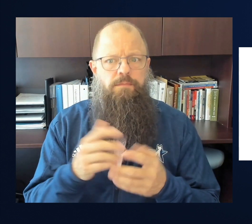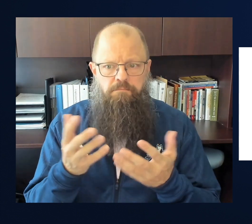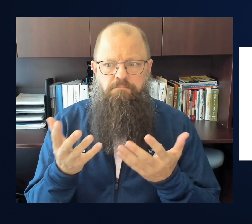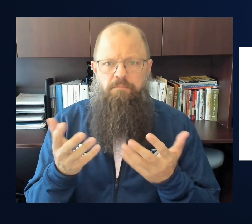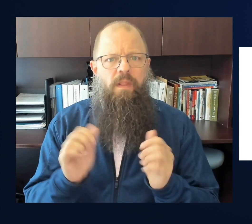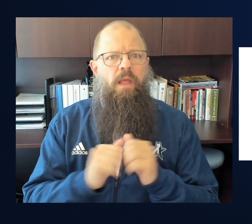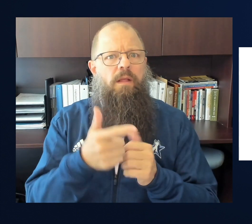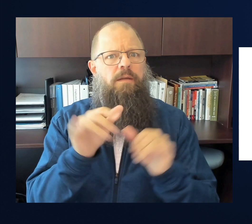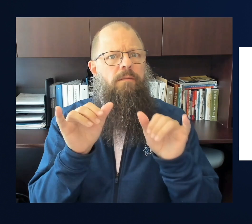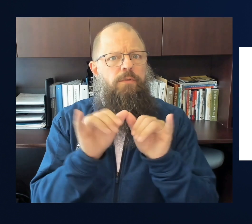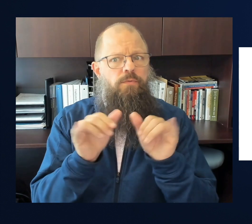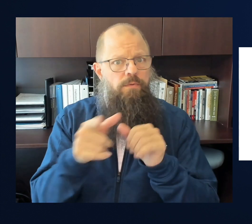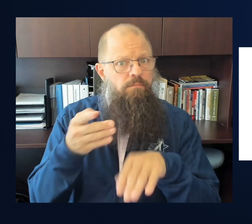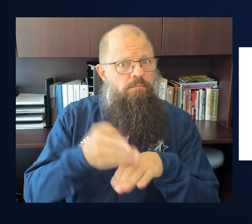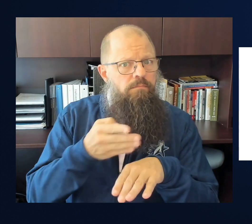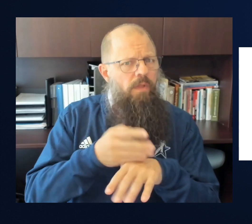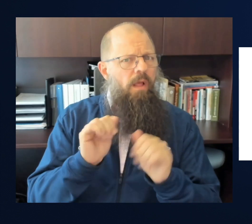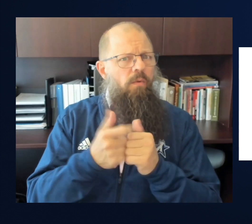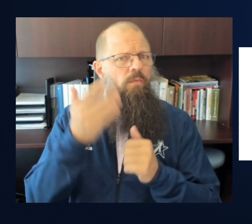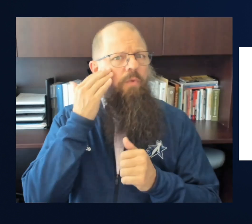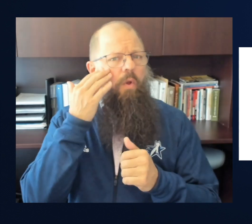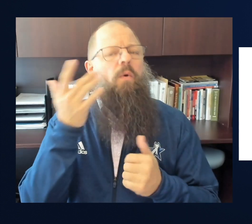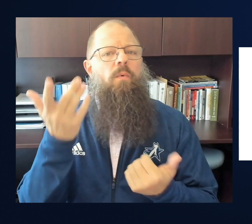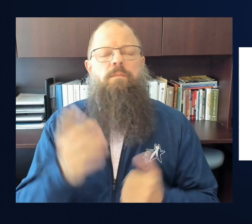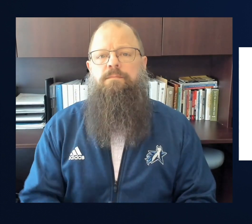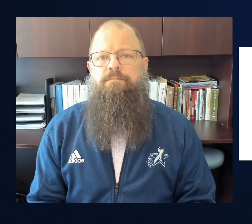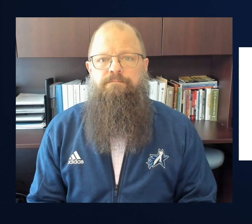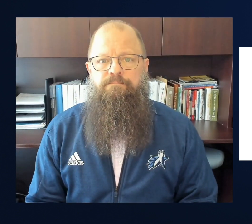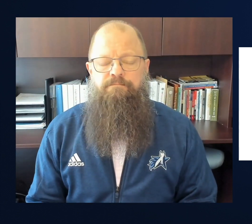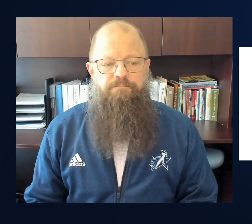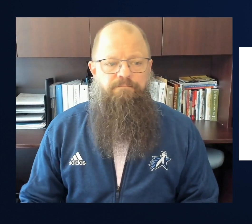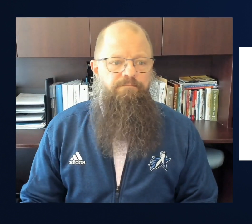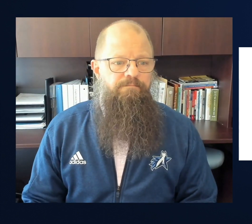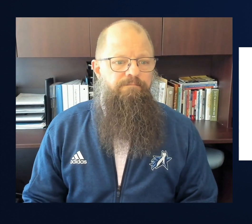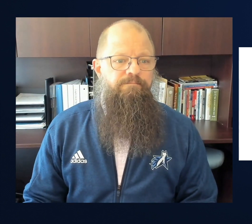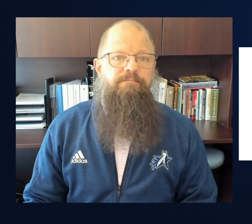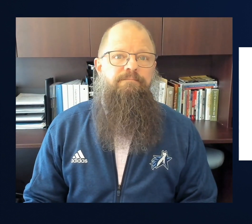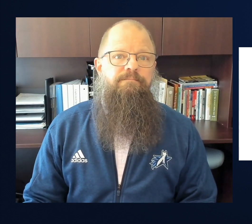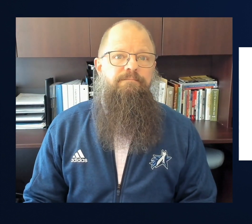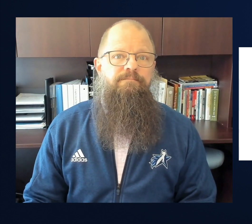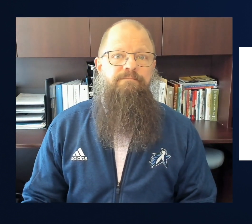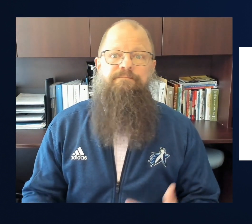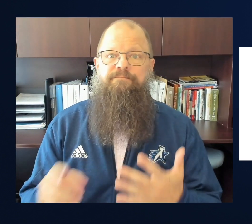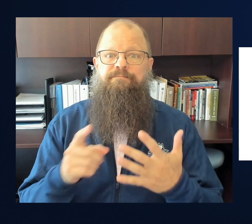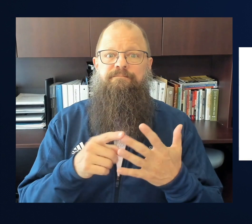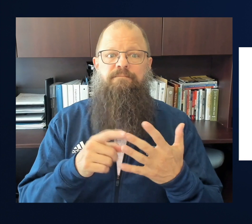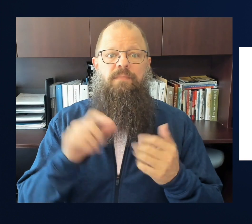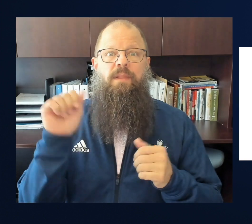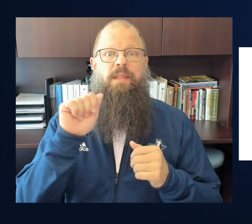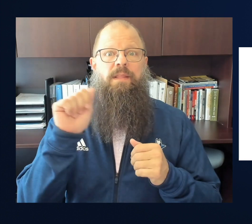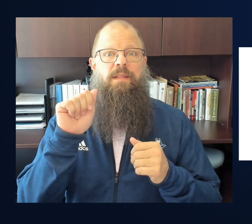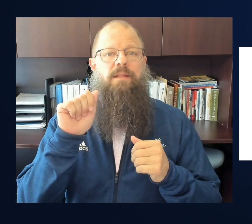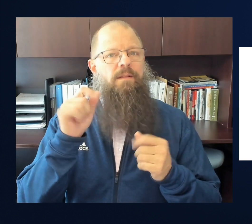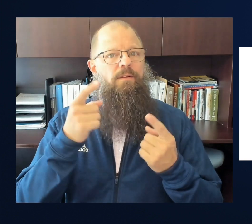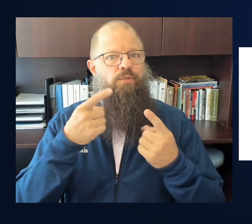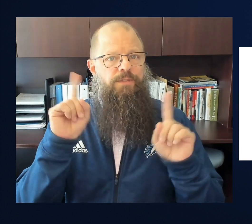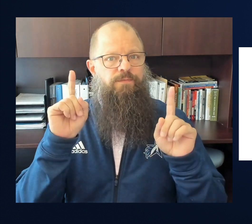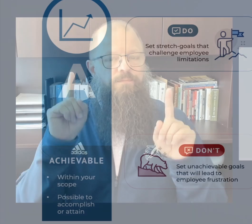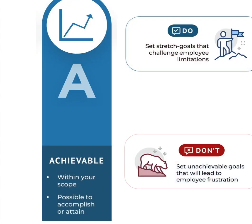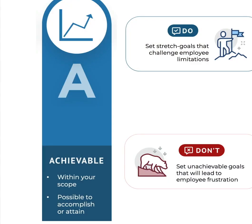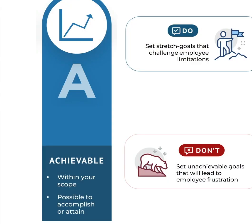will practice his presentations." It has no indicator of measurement or how to improve.